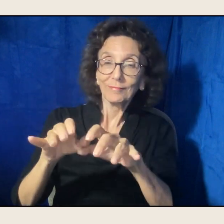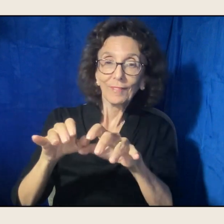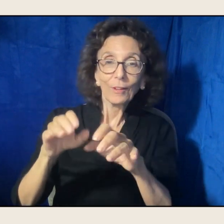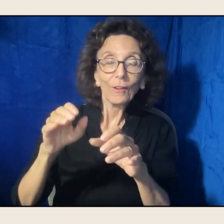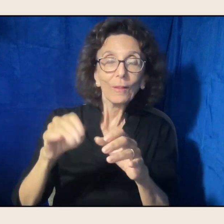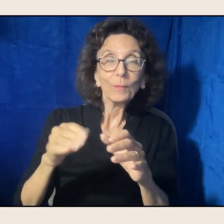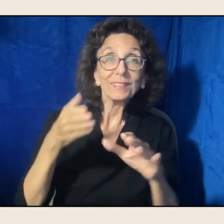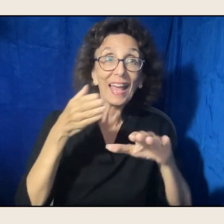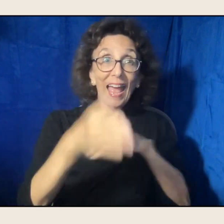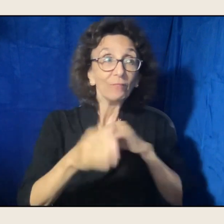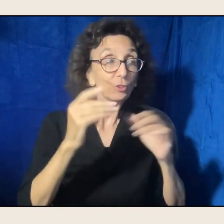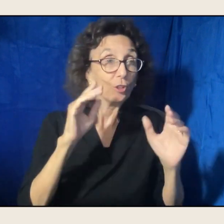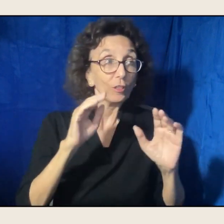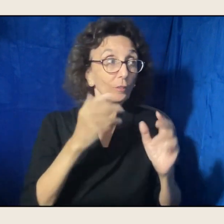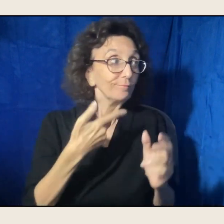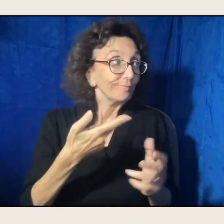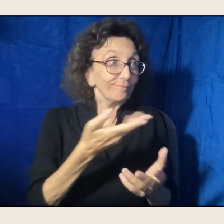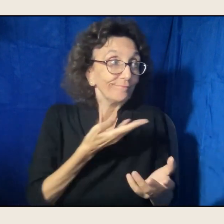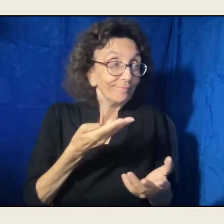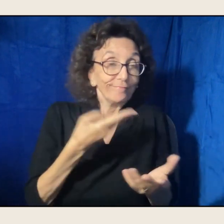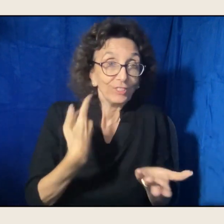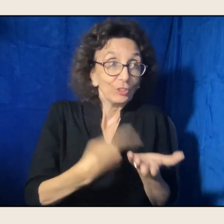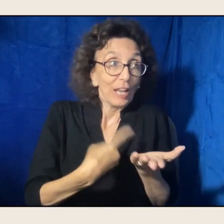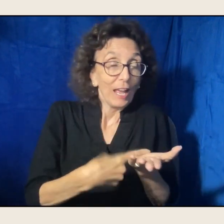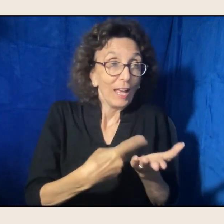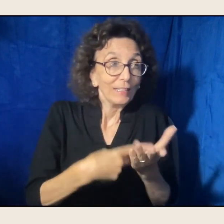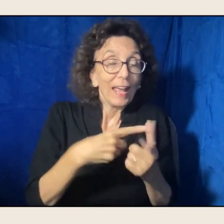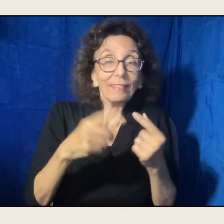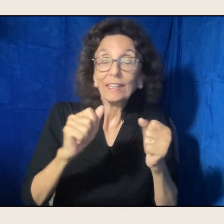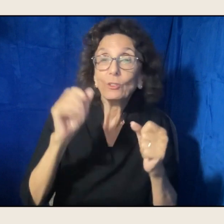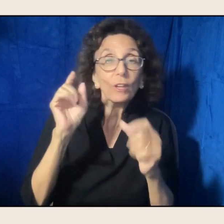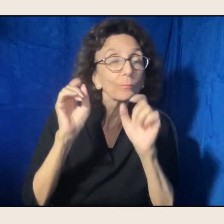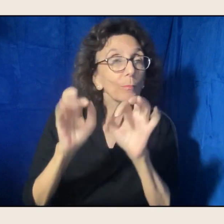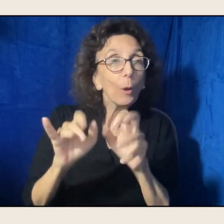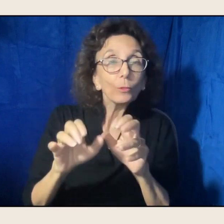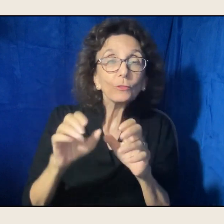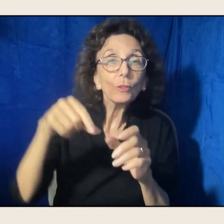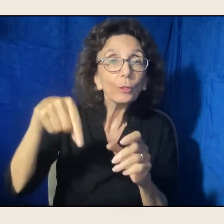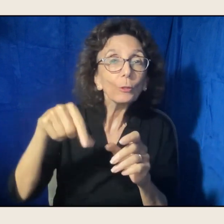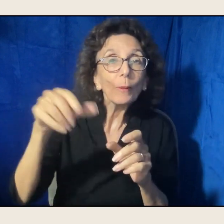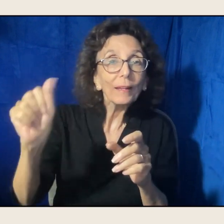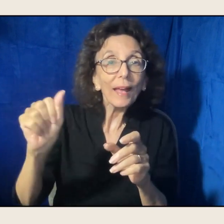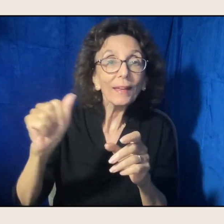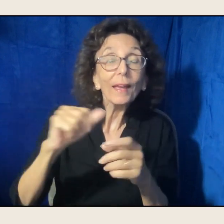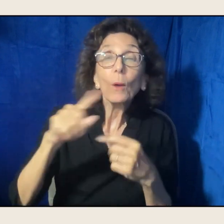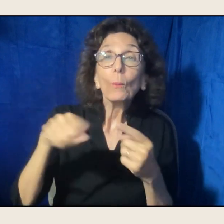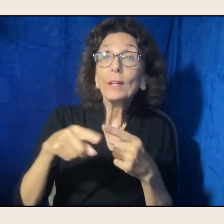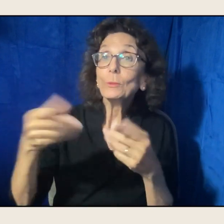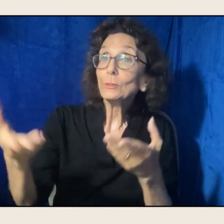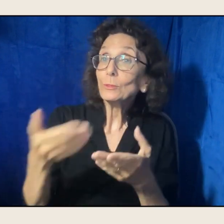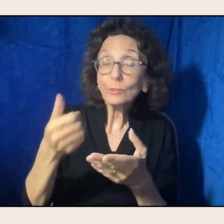at any point during the program, including when you introduce yourselves. And we hope to see lots of audience questions